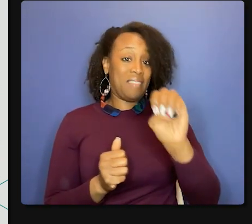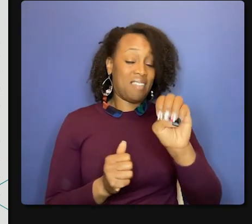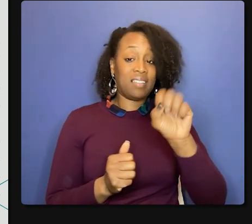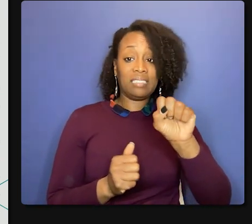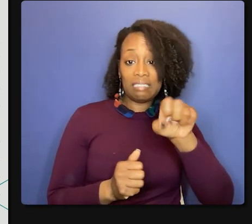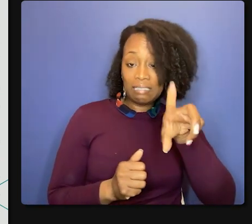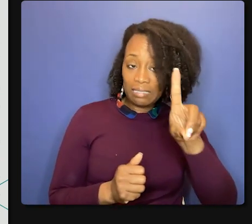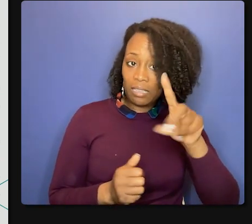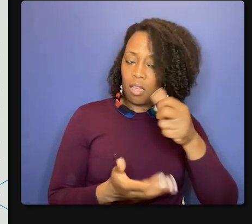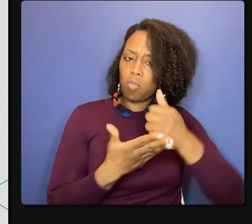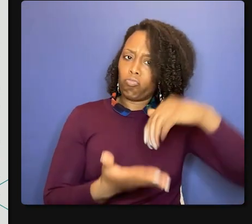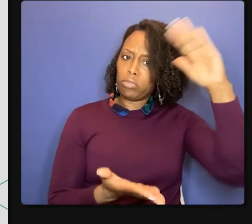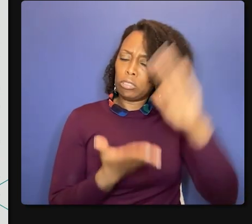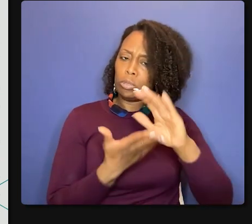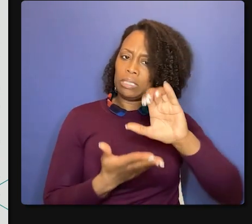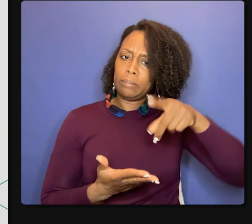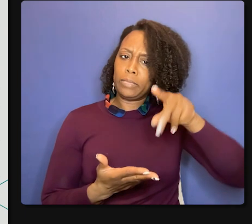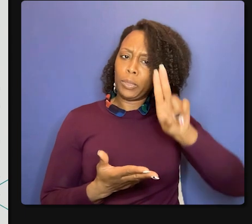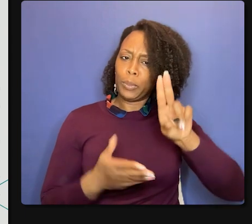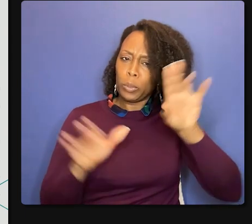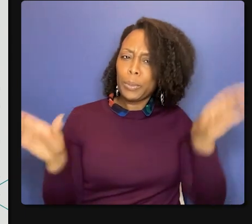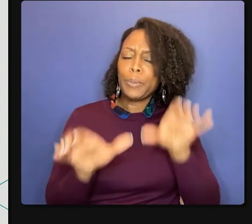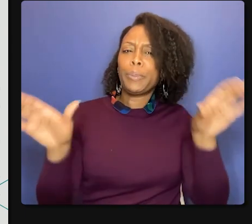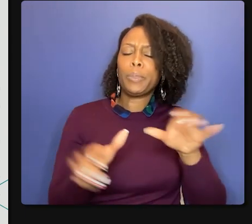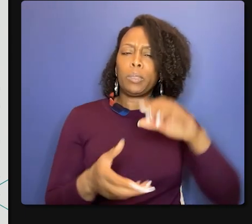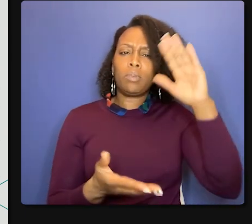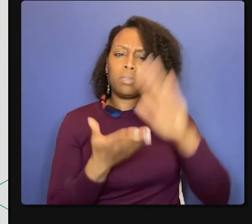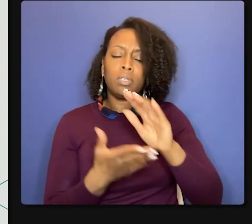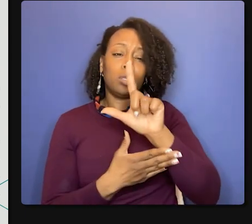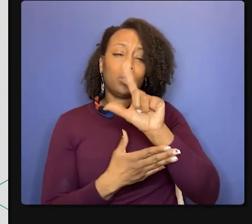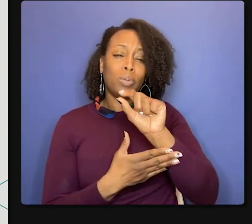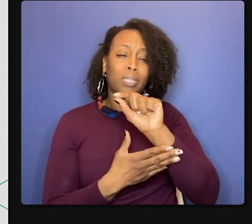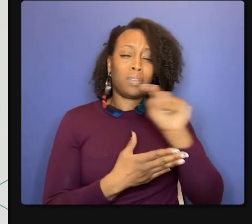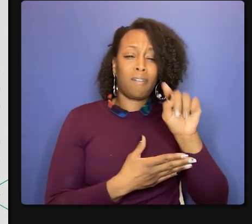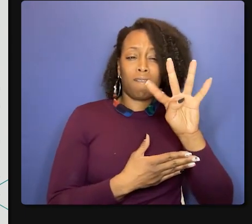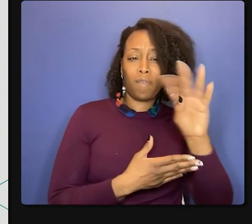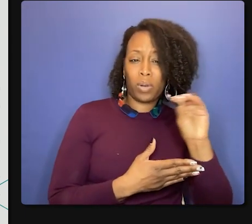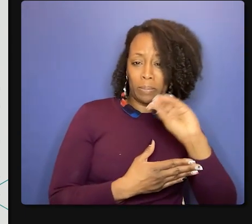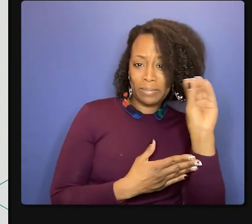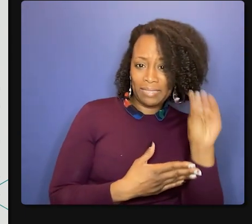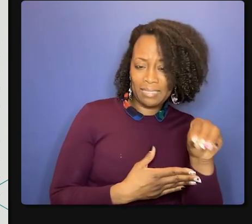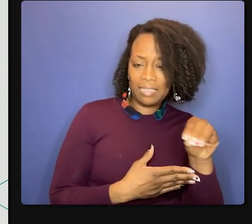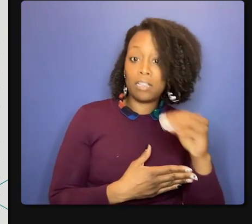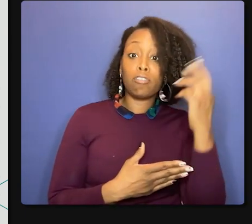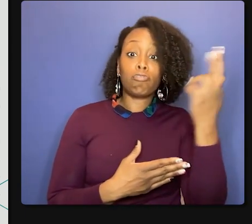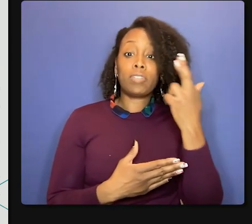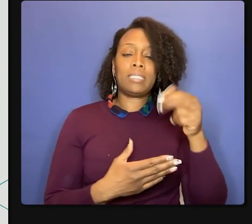reduces the CPU overhead in a game 20 to 40 percent. Now this is attributed to the advancements made